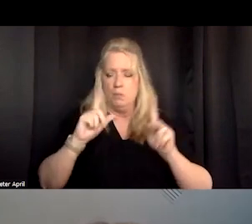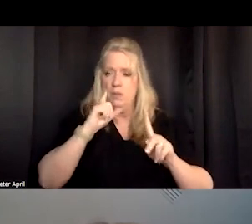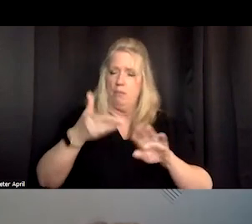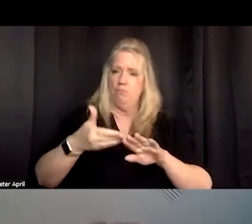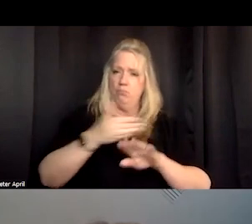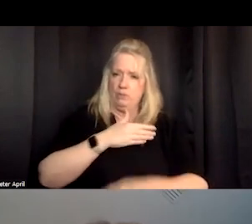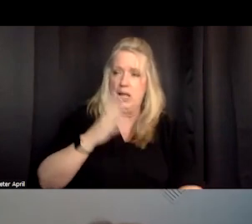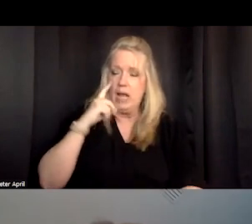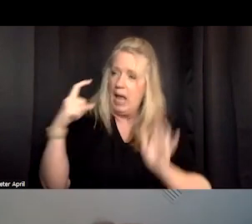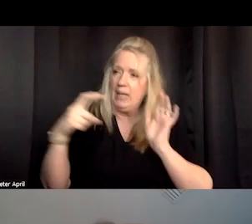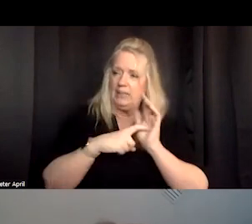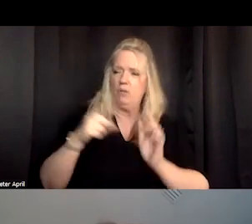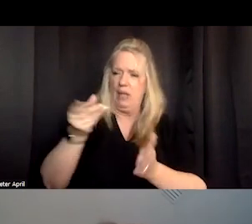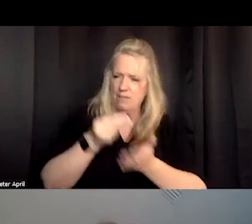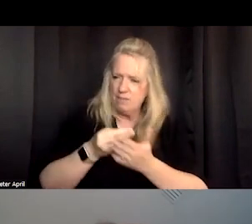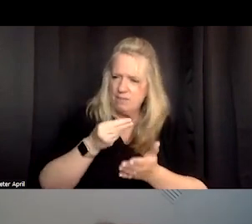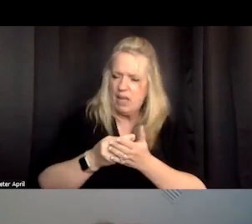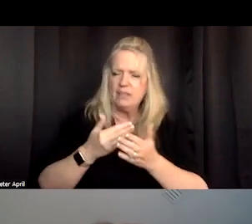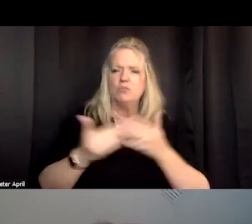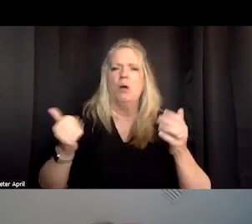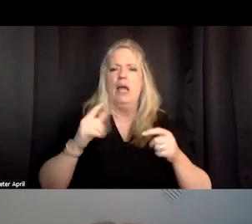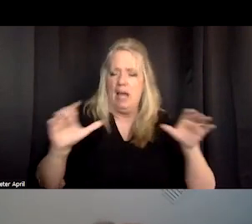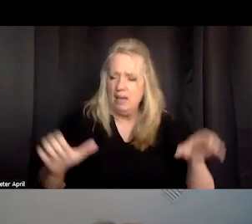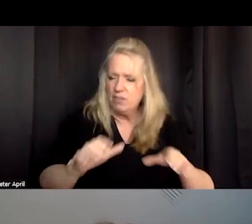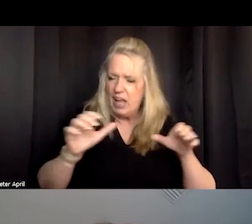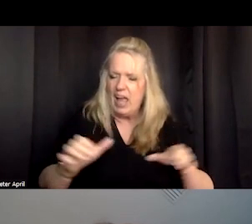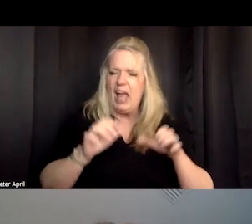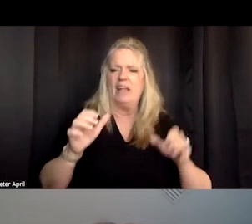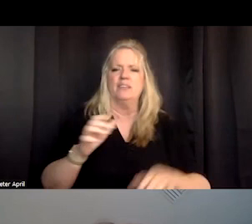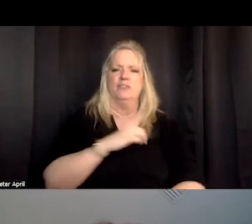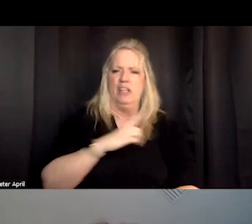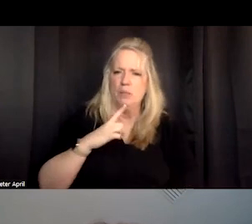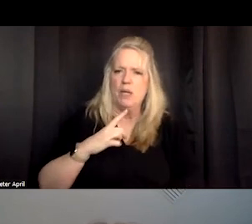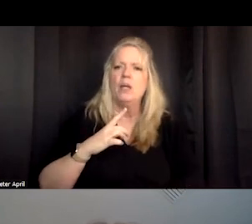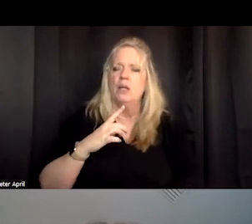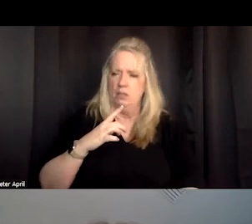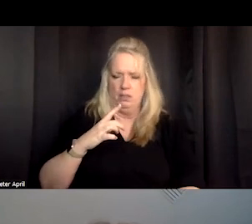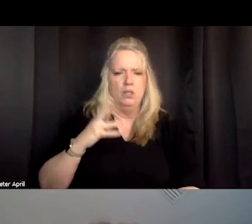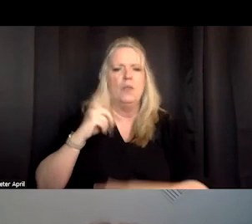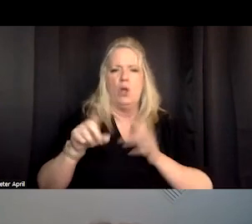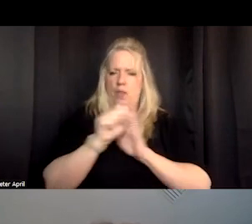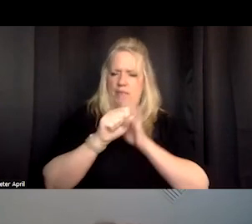IDENTIFIED FUNDING SOURCES, ACTIVE LEGISLATION, THERE ARE THESE STATE CARDS. THAT DELINEATE